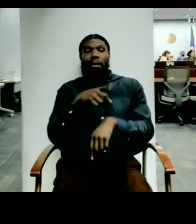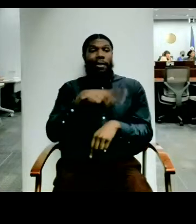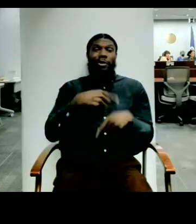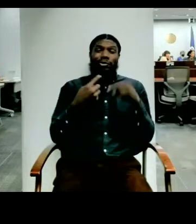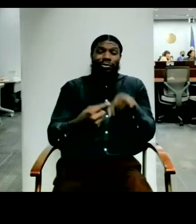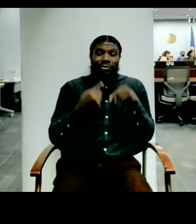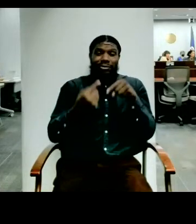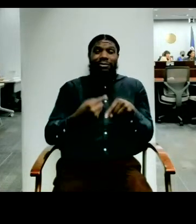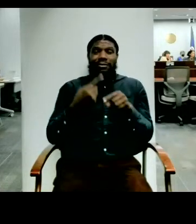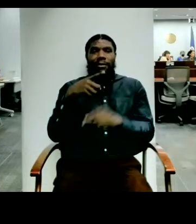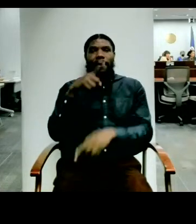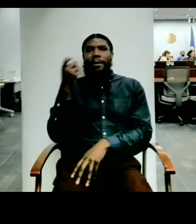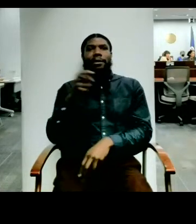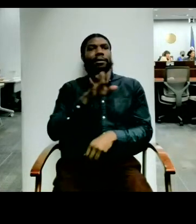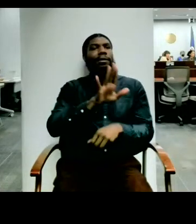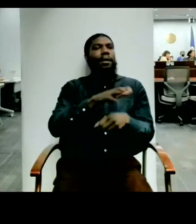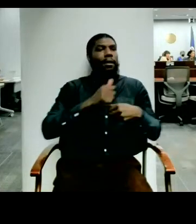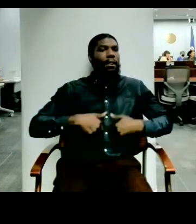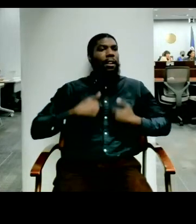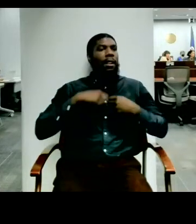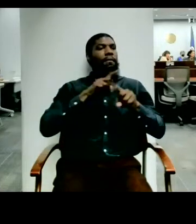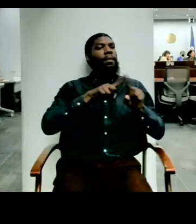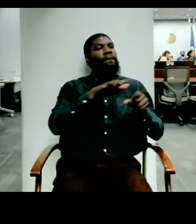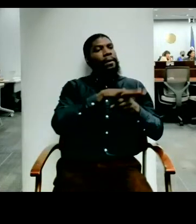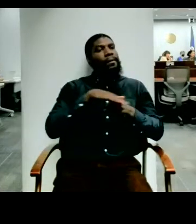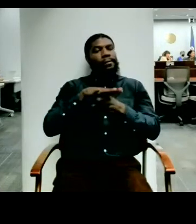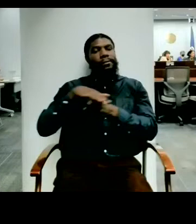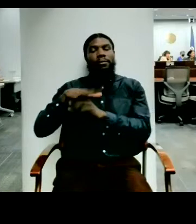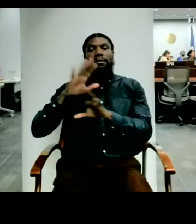because they are located in areas where they are providing services